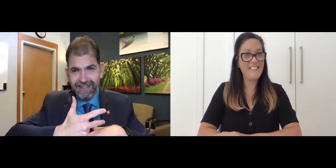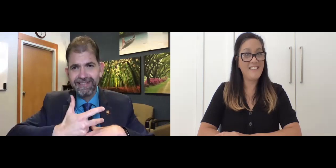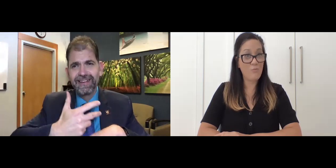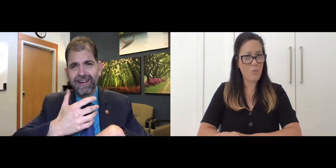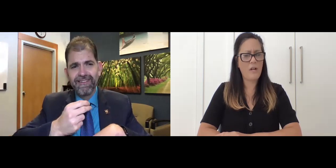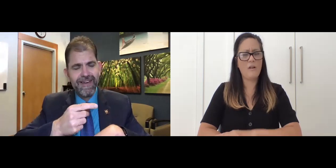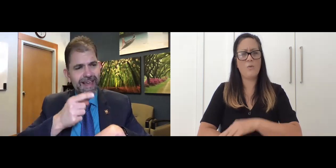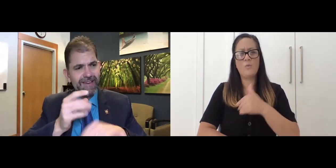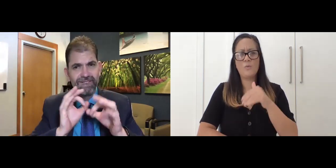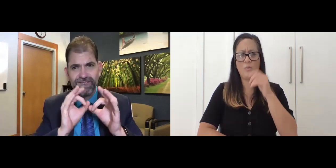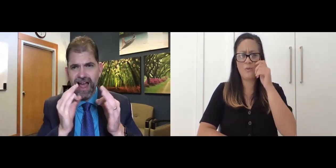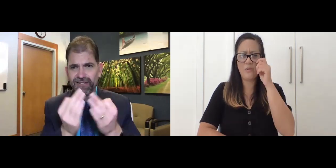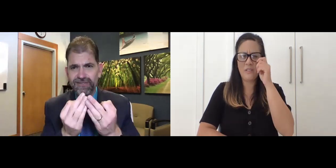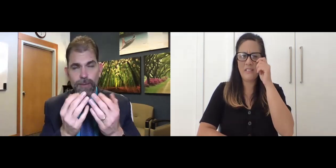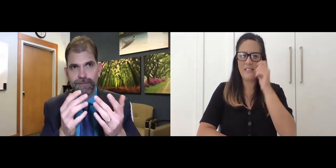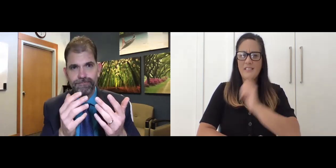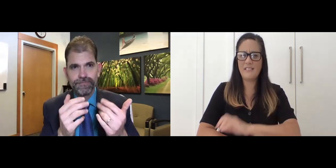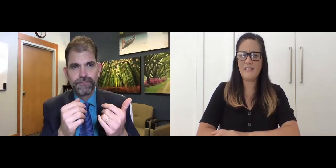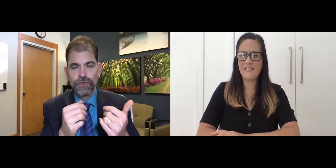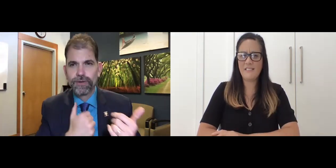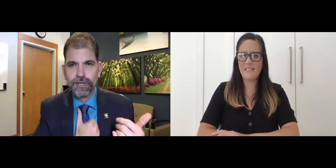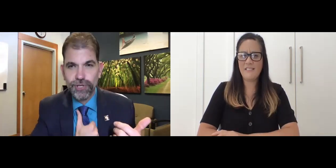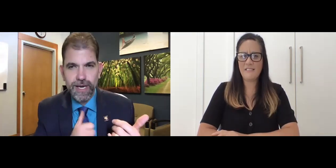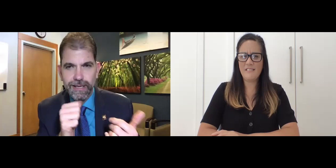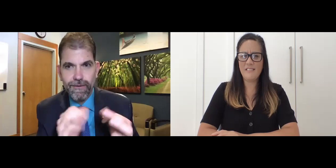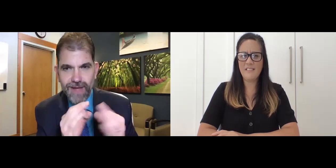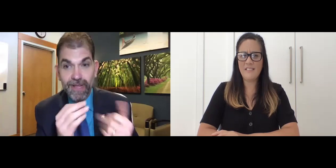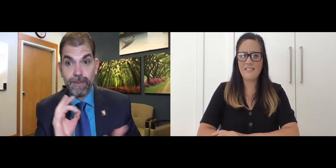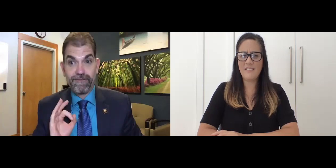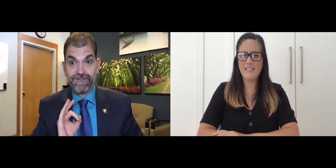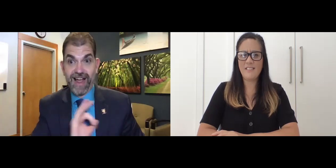I believe it's a three-day all-day process